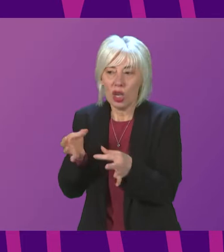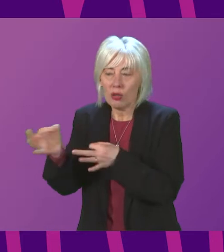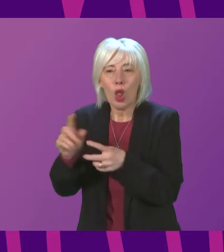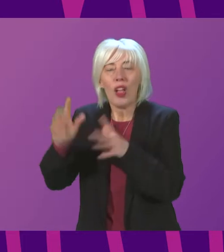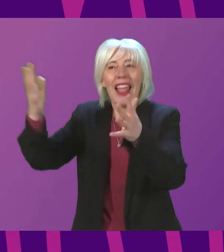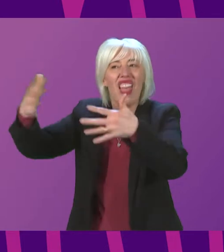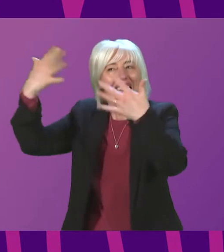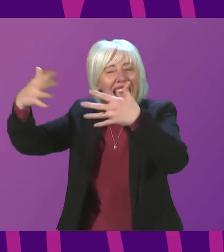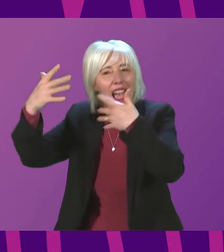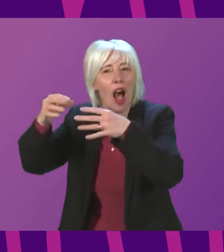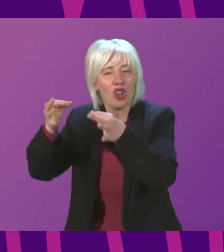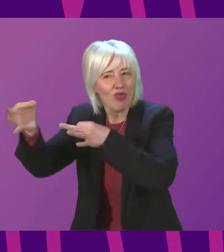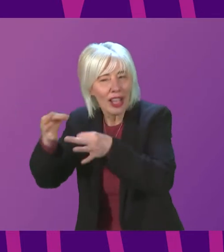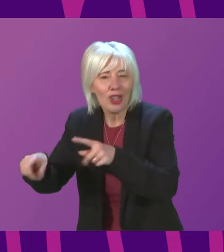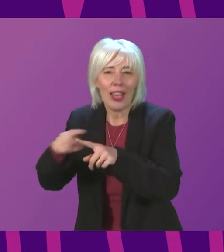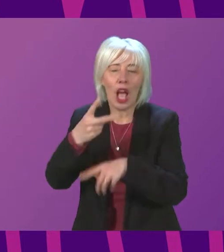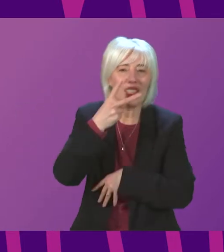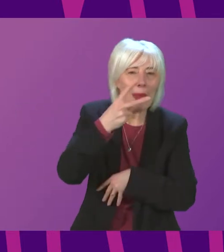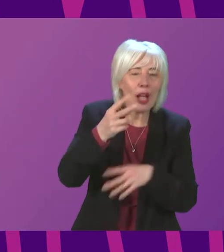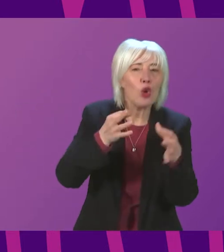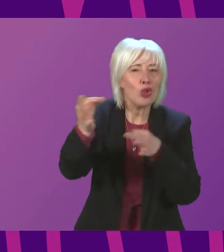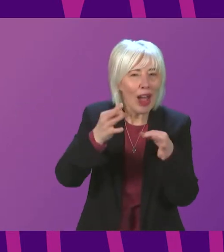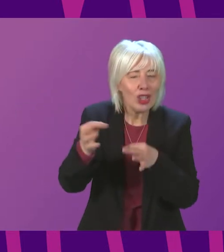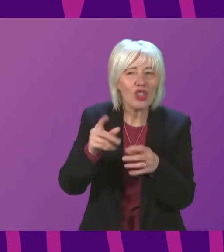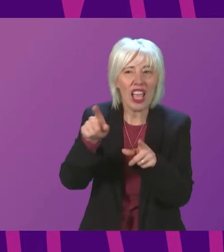tobacco strategies, which help to address the root causes of lung disease.